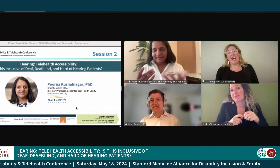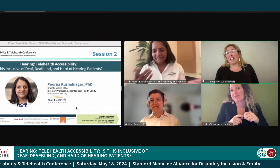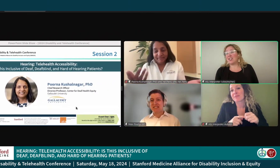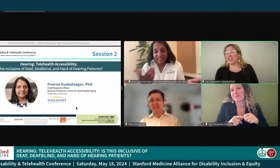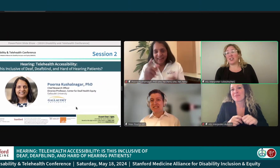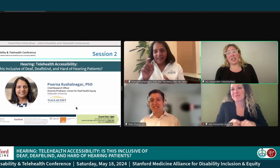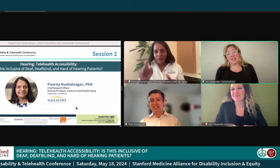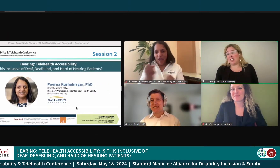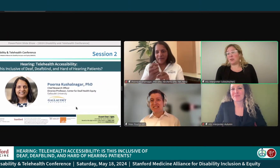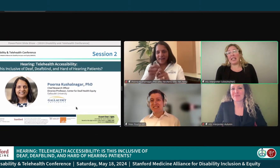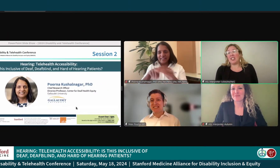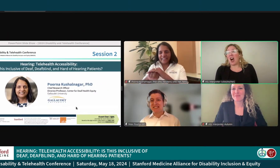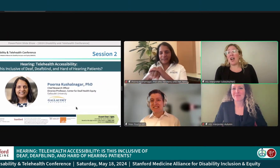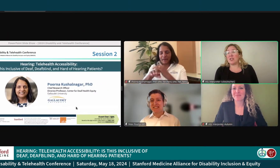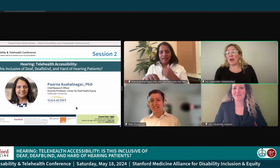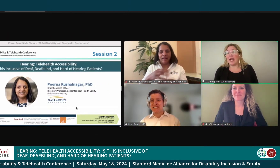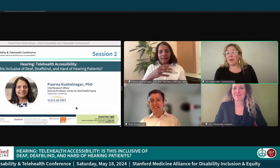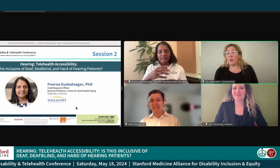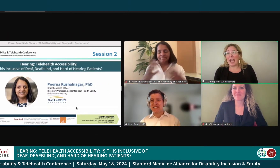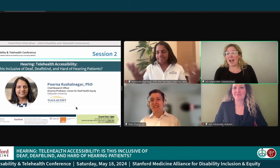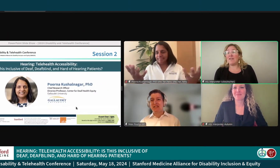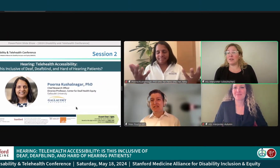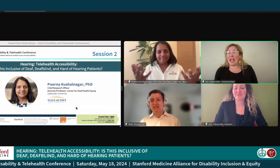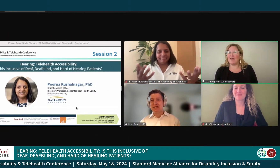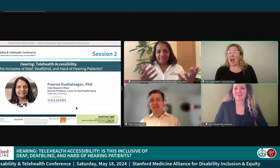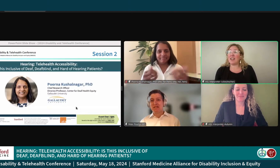Poorna Kushalnagar: Yeah, just we need laws, right? We have to have laws